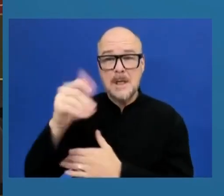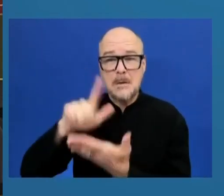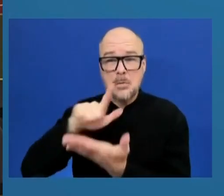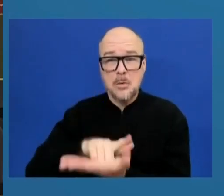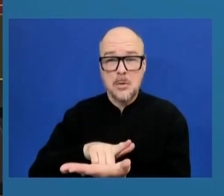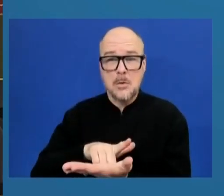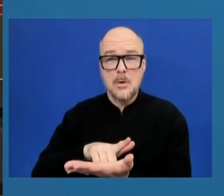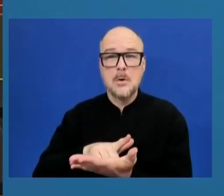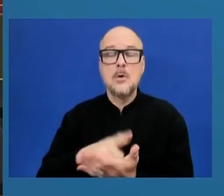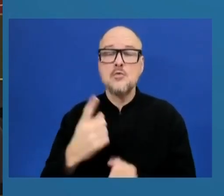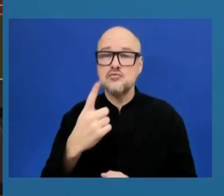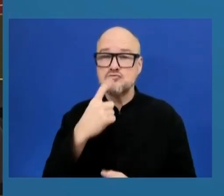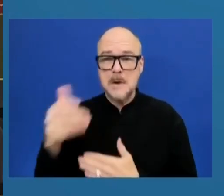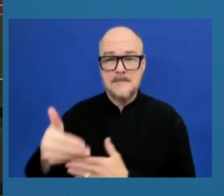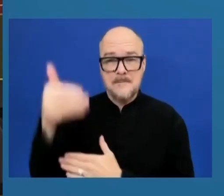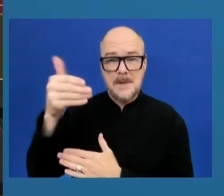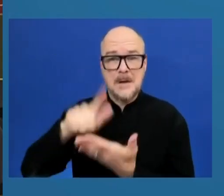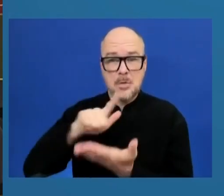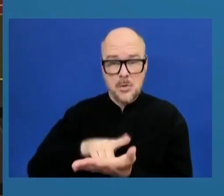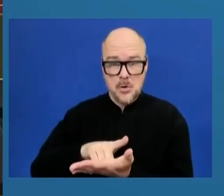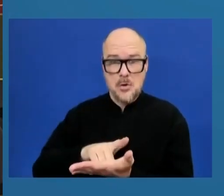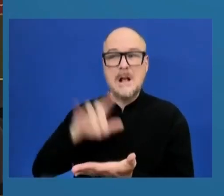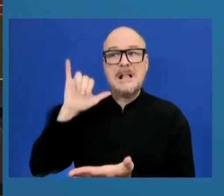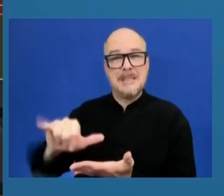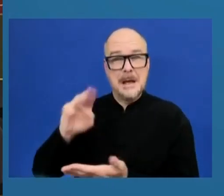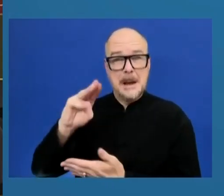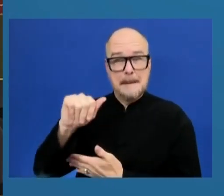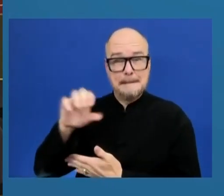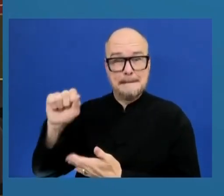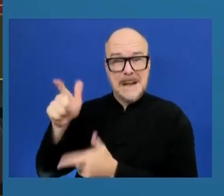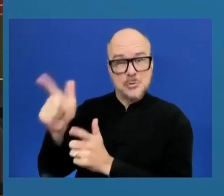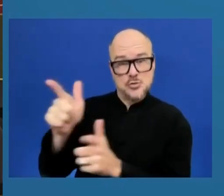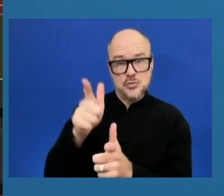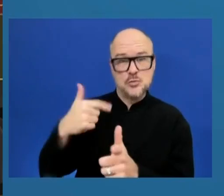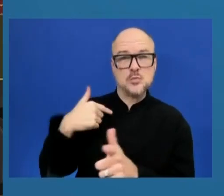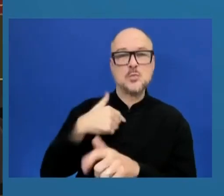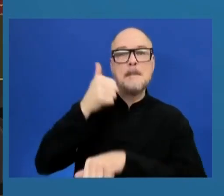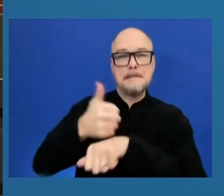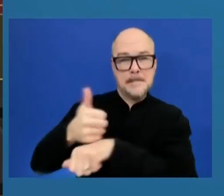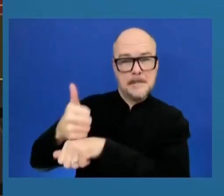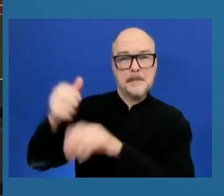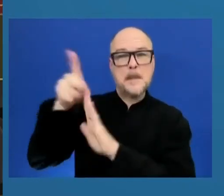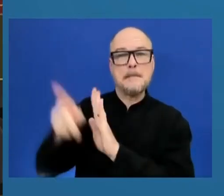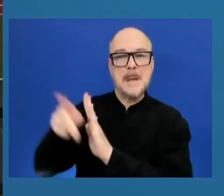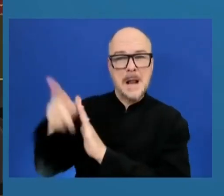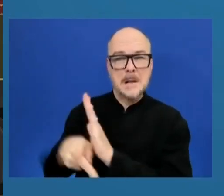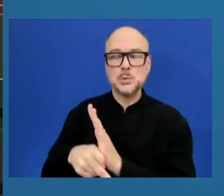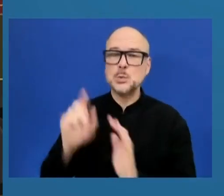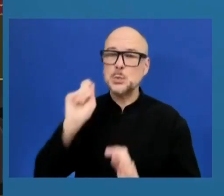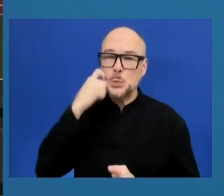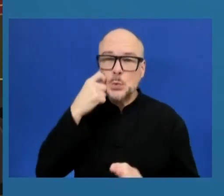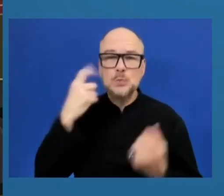as a result of that mass shooting, we have instituted policies which have been incredibly successful where law enforcement.